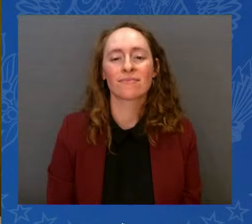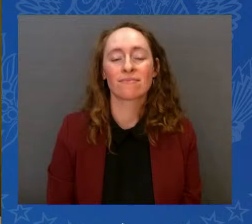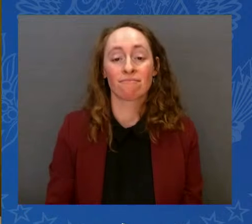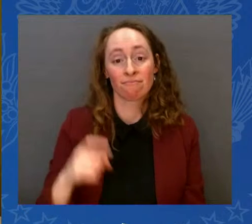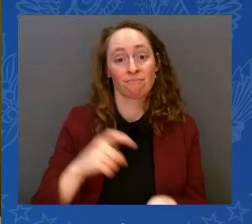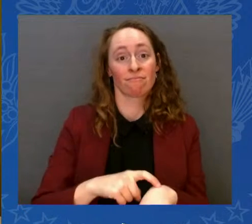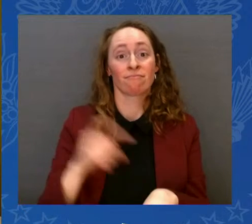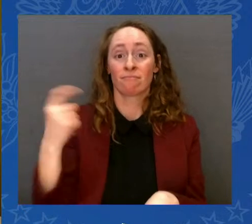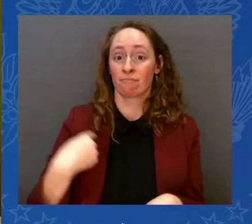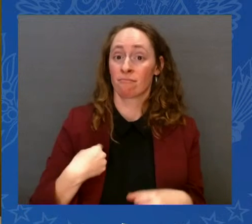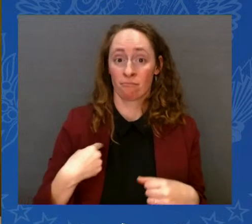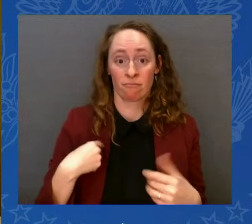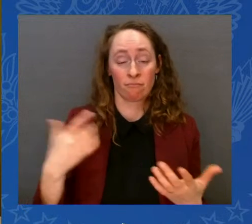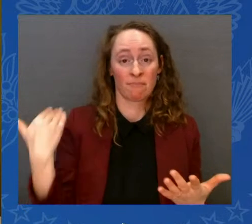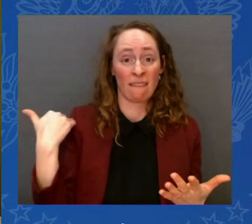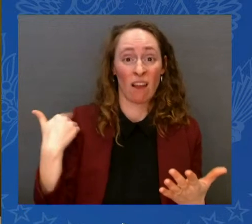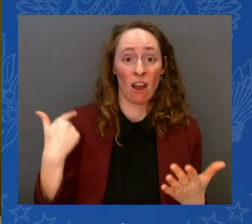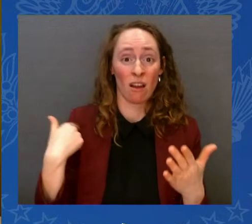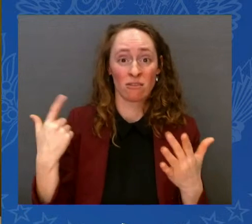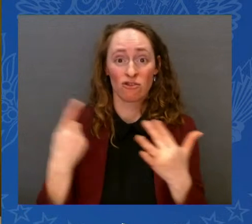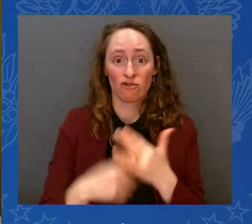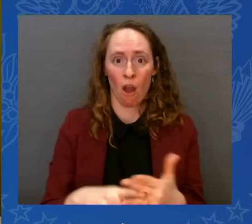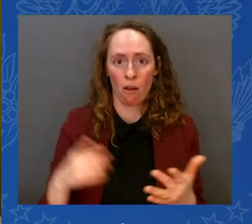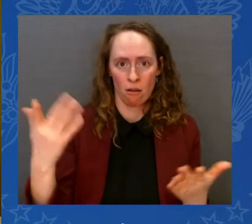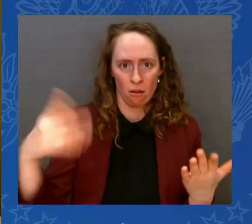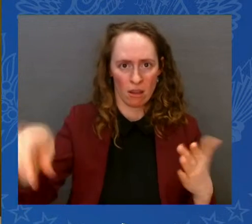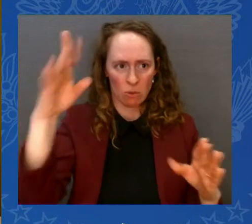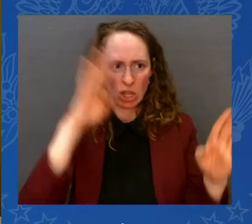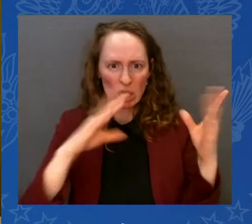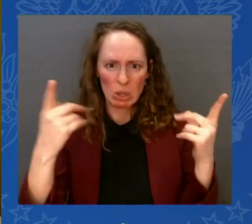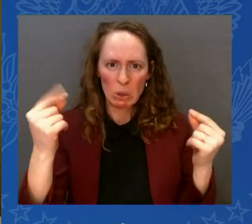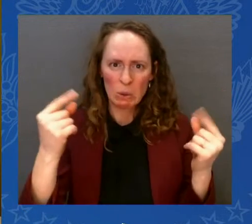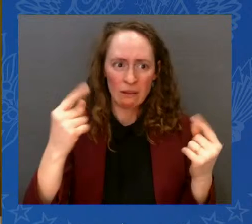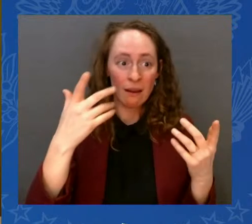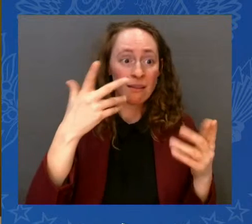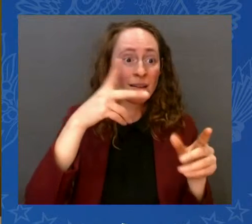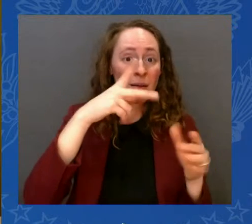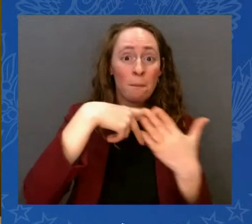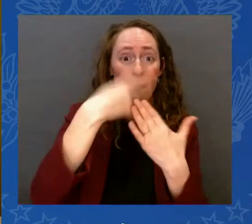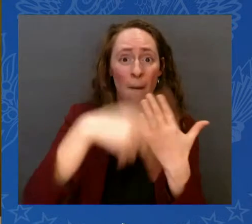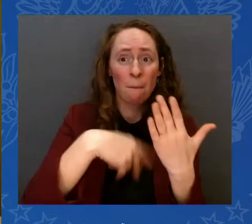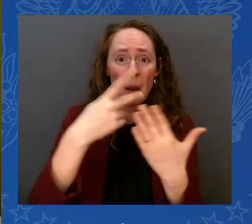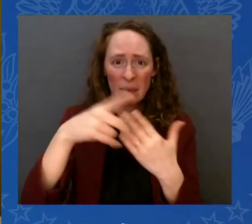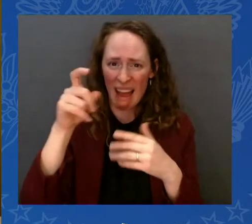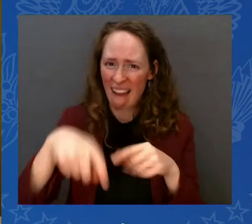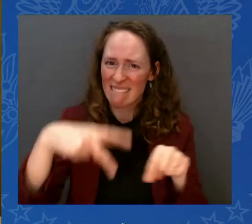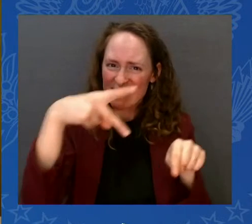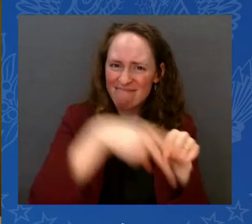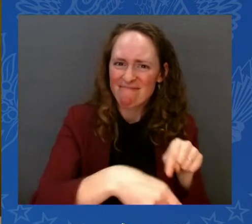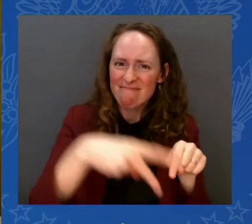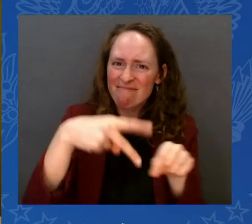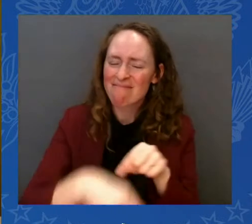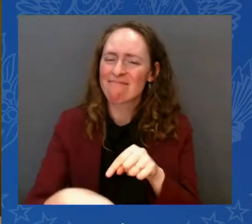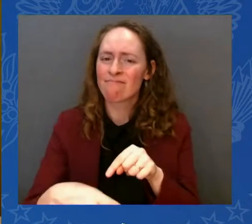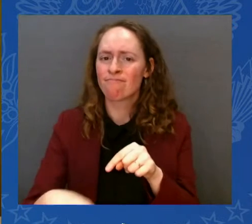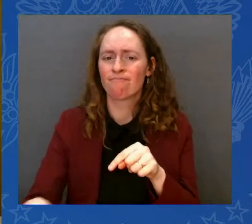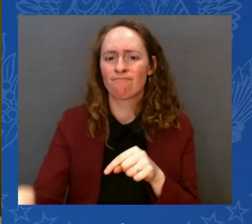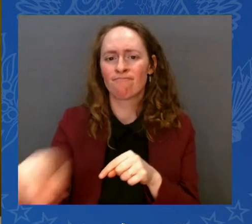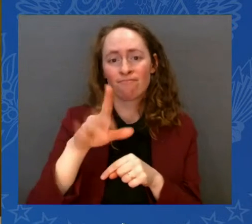Your revenues were projected to be reduced by 3 percent. Well, you know, that's why we spent $350 billion